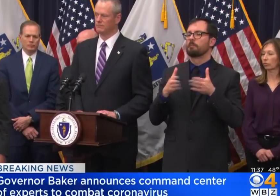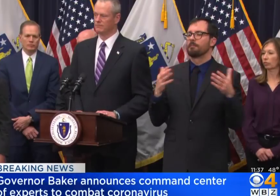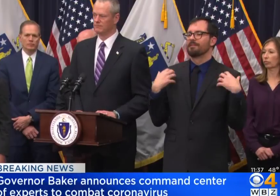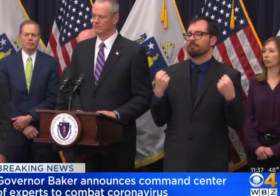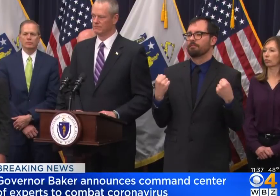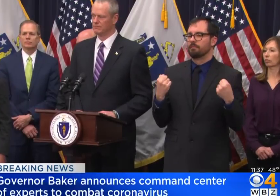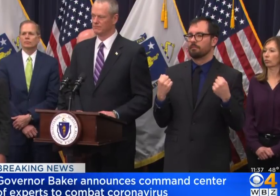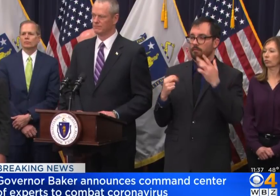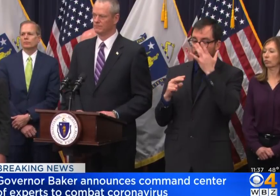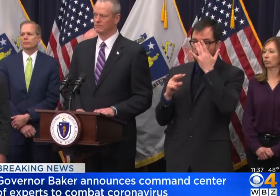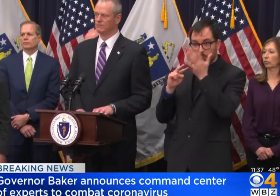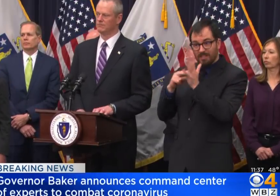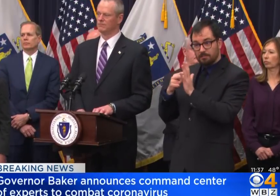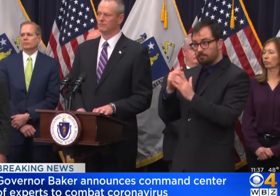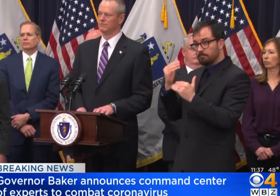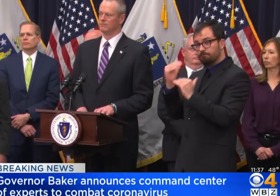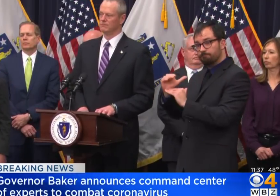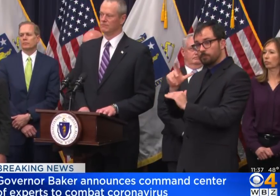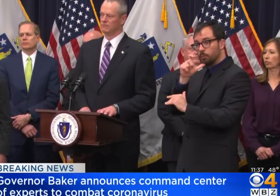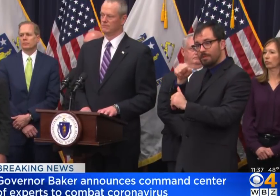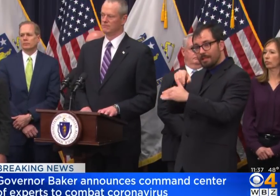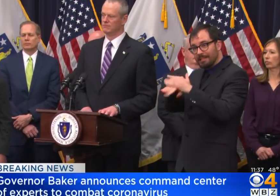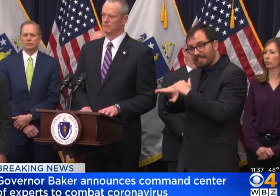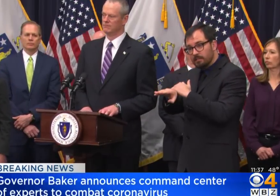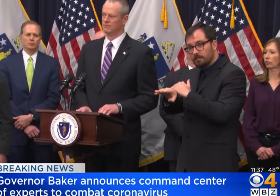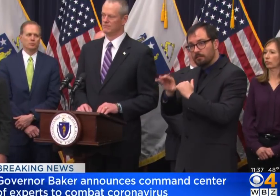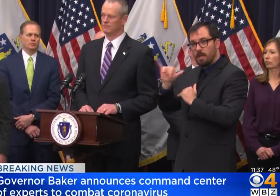IS. THANKS, EVERYBODY.